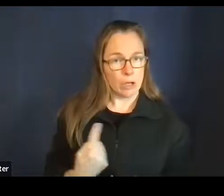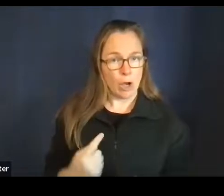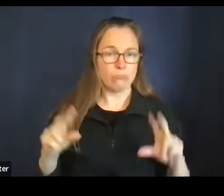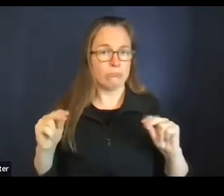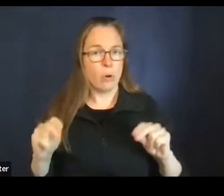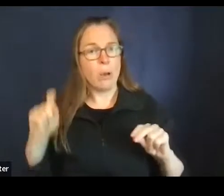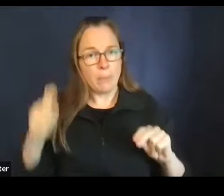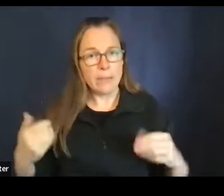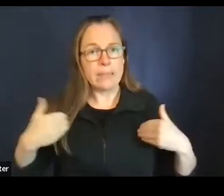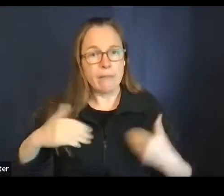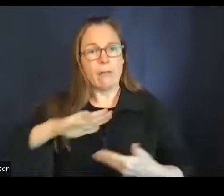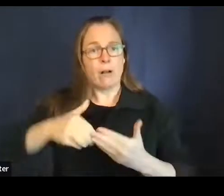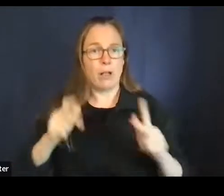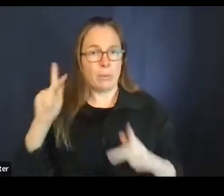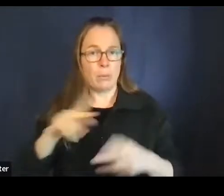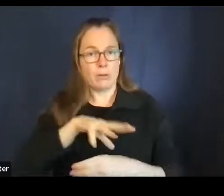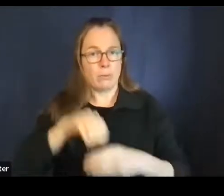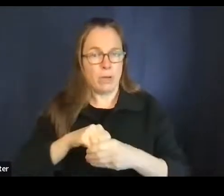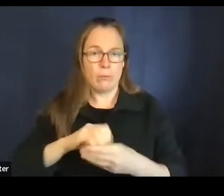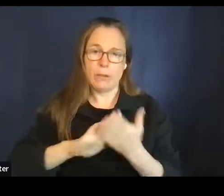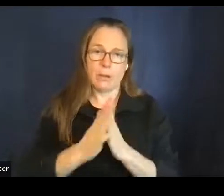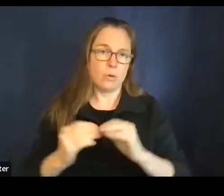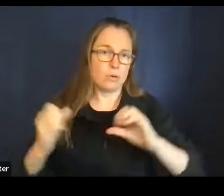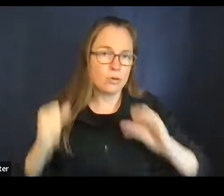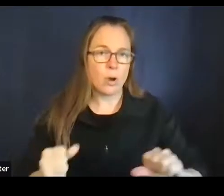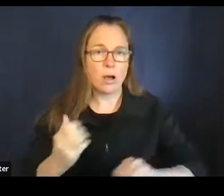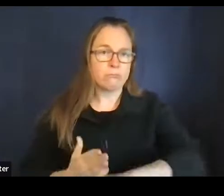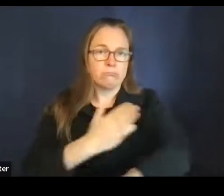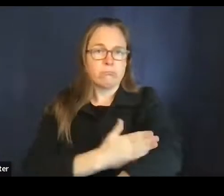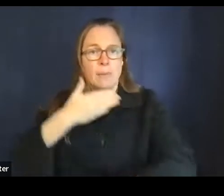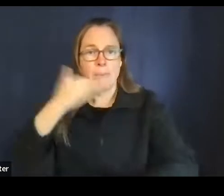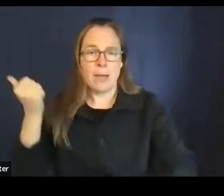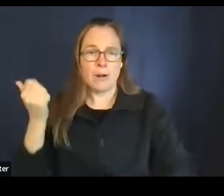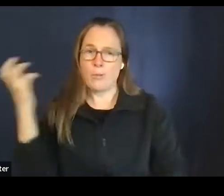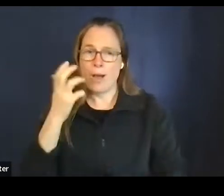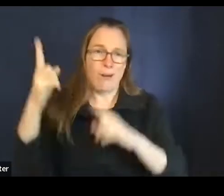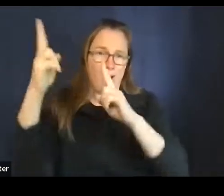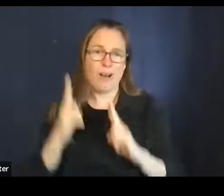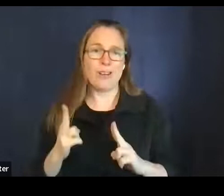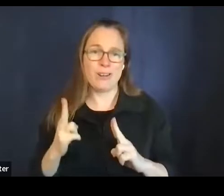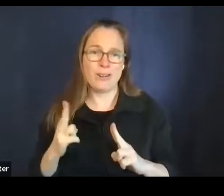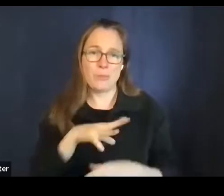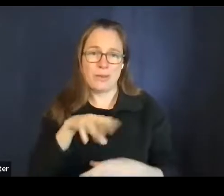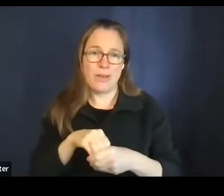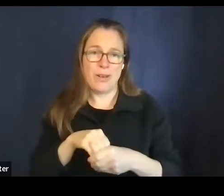are what make us strong and make us better. I'm honored and humbled to have been part of this effort.